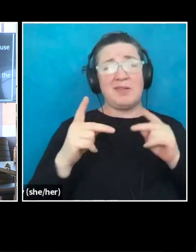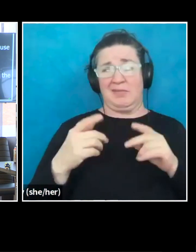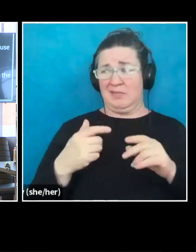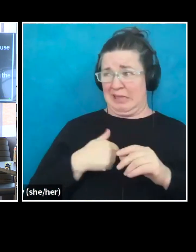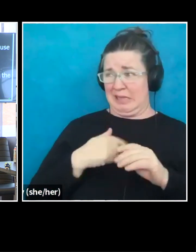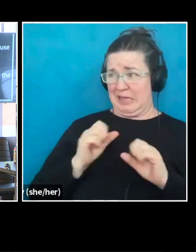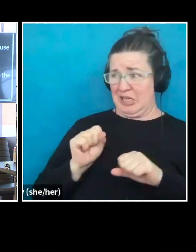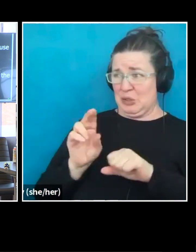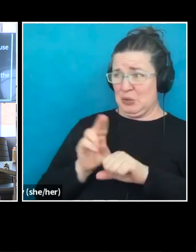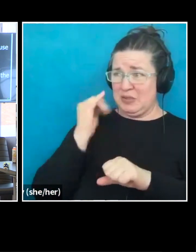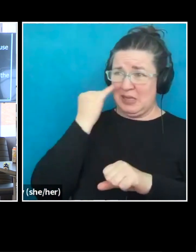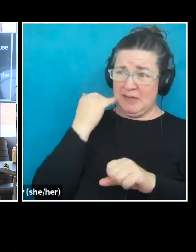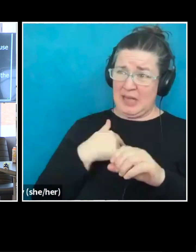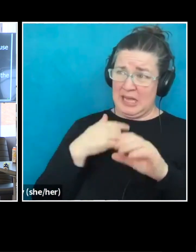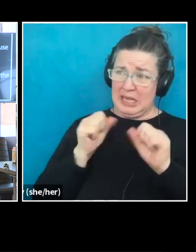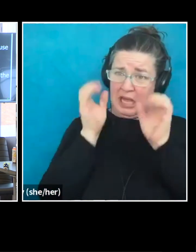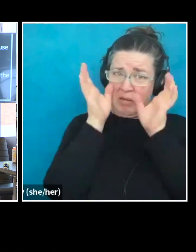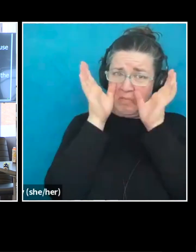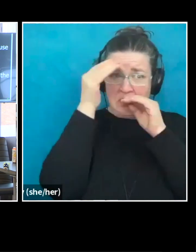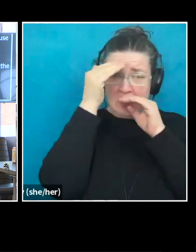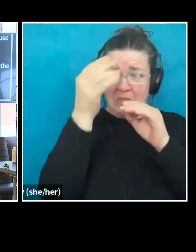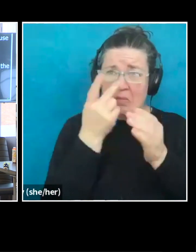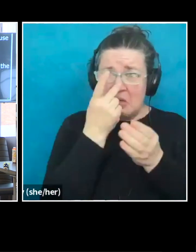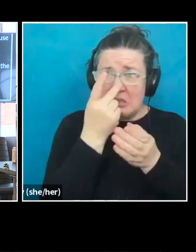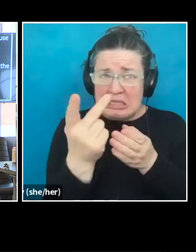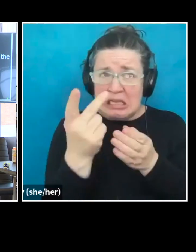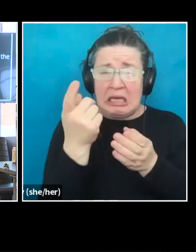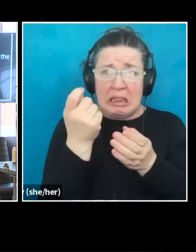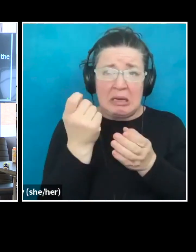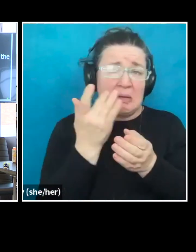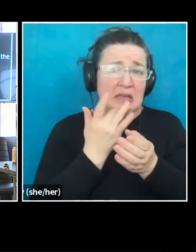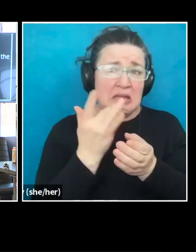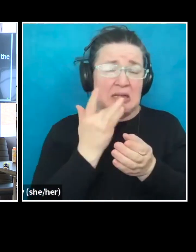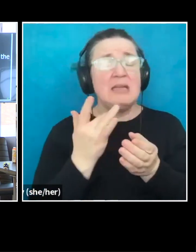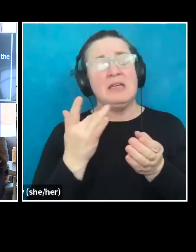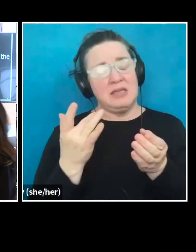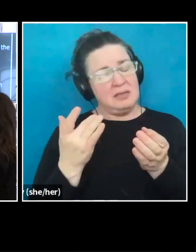um questions that many of us in the sort of low vision community have. Um so that's me.